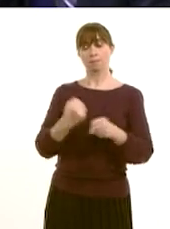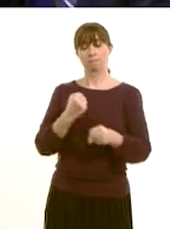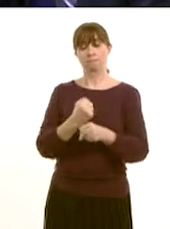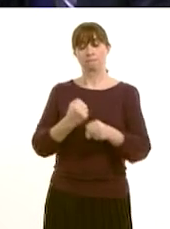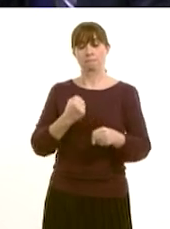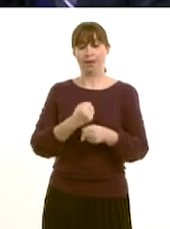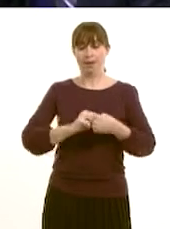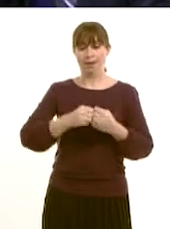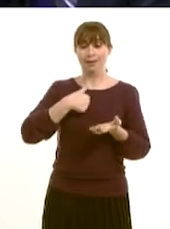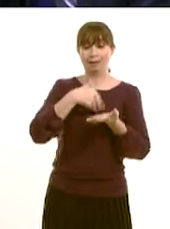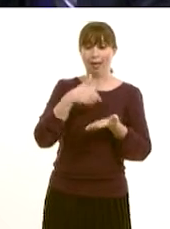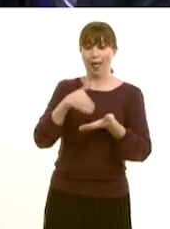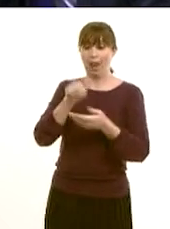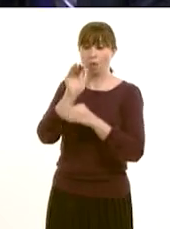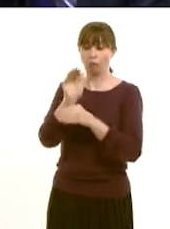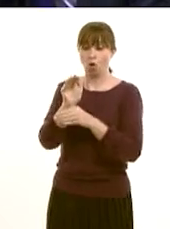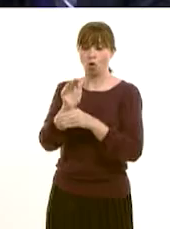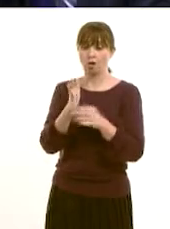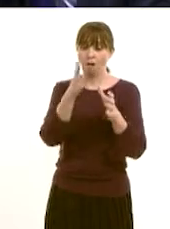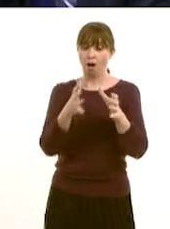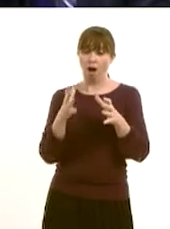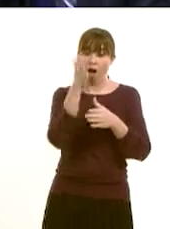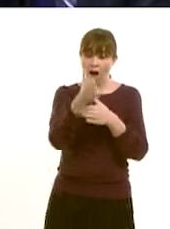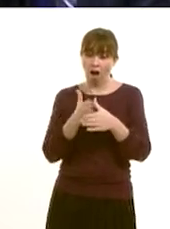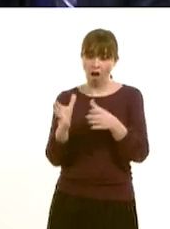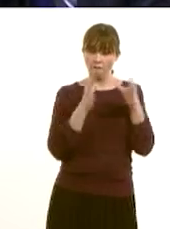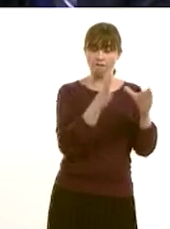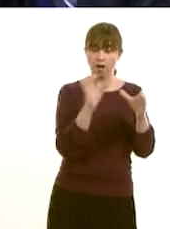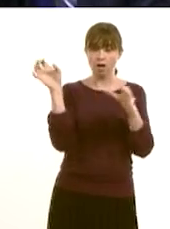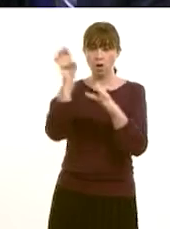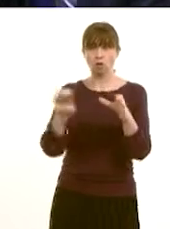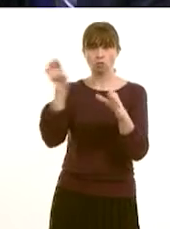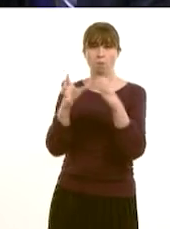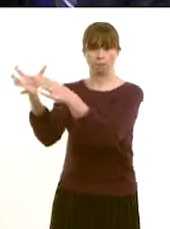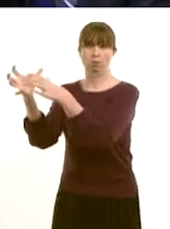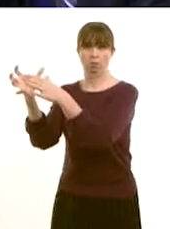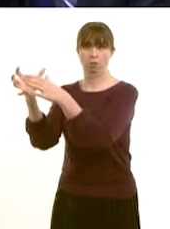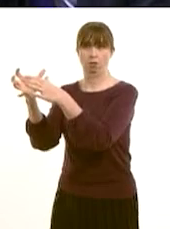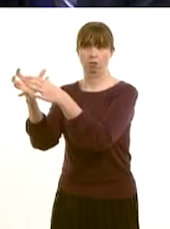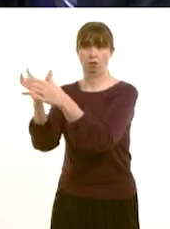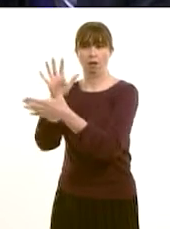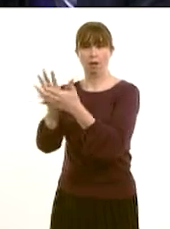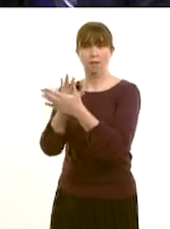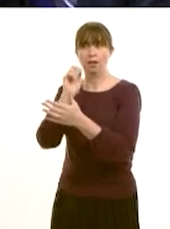the European Union. To lose access to that market is a disaster for business and for our economy.